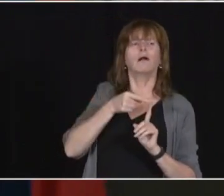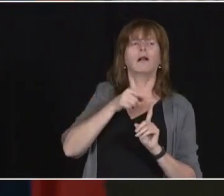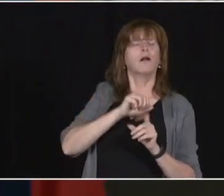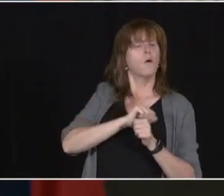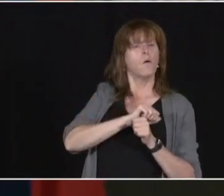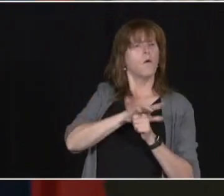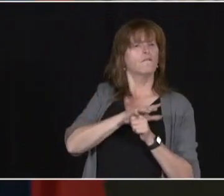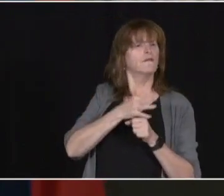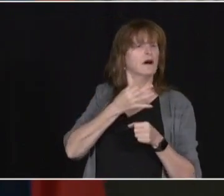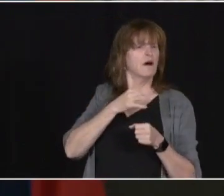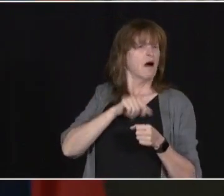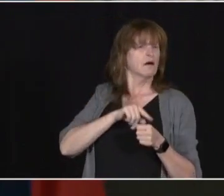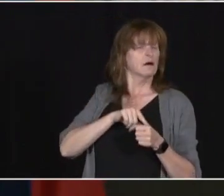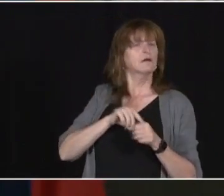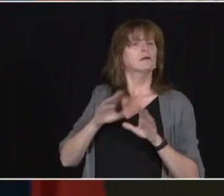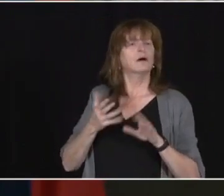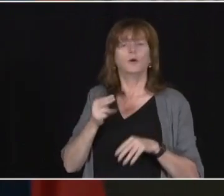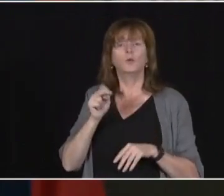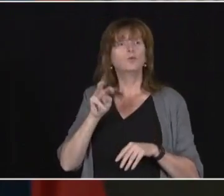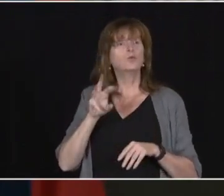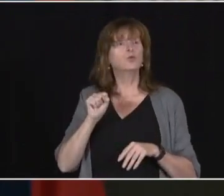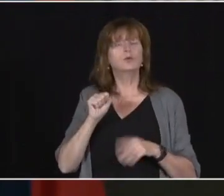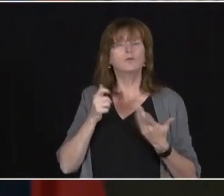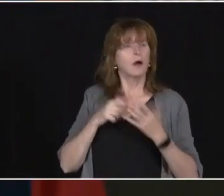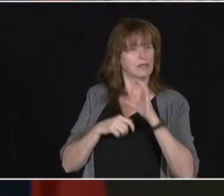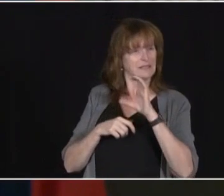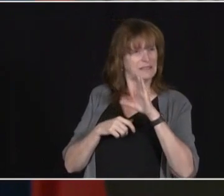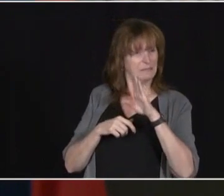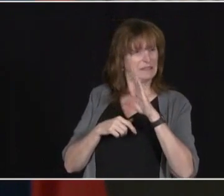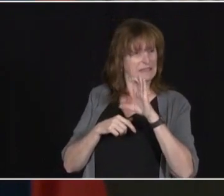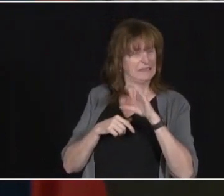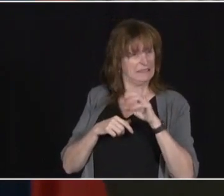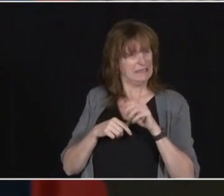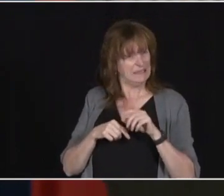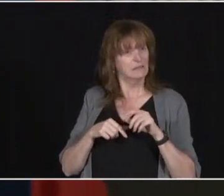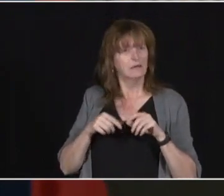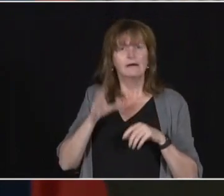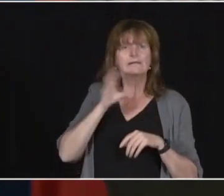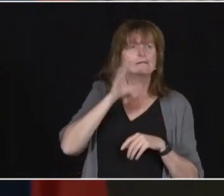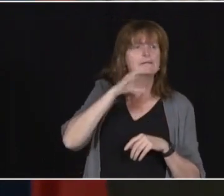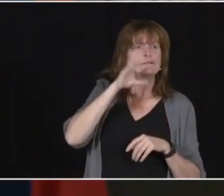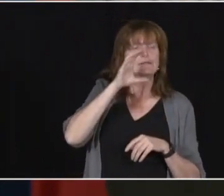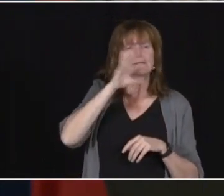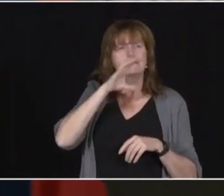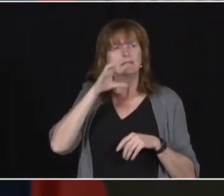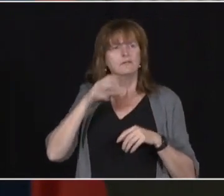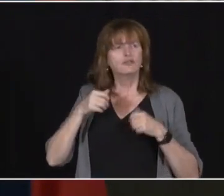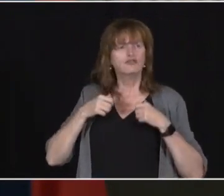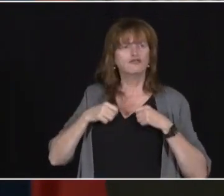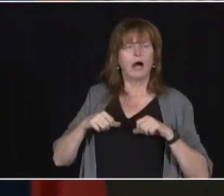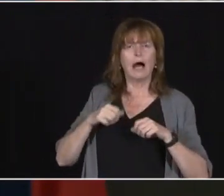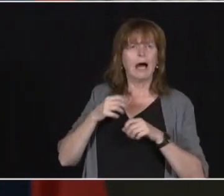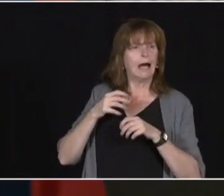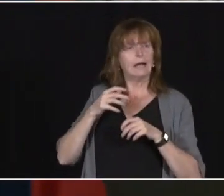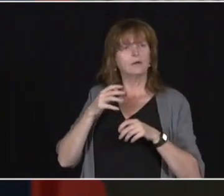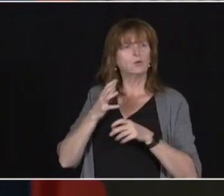Question I would like to ask you is not specific to COVID-19 but is in the news today. CBC has been trying to get copies